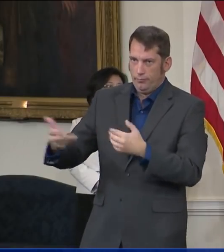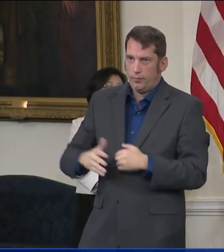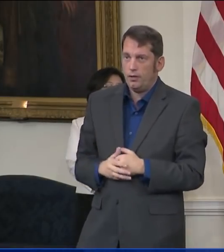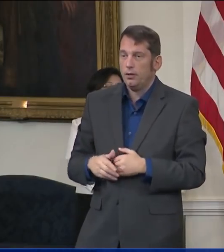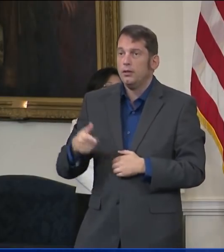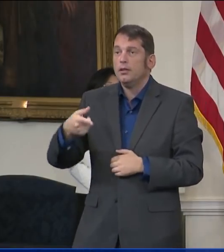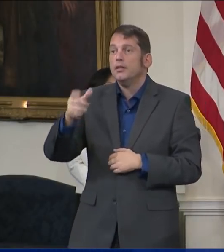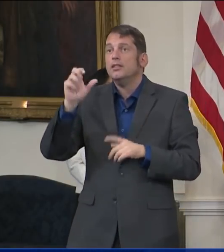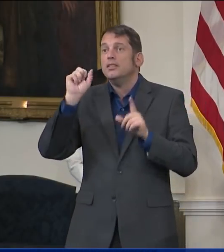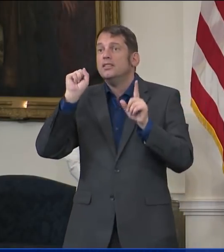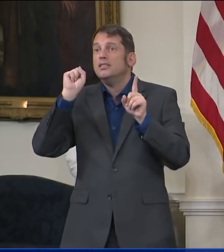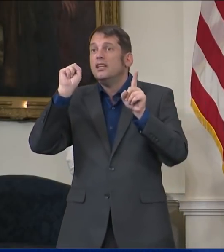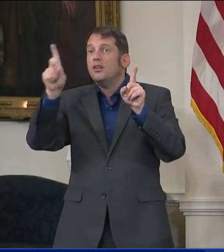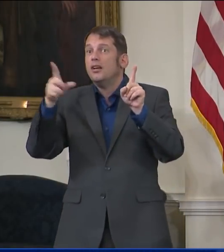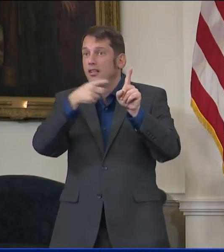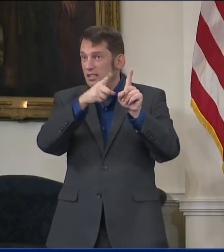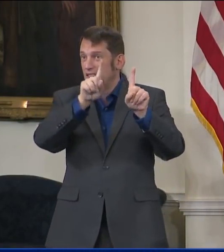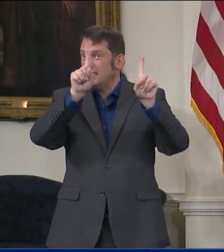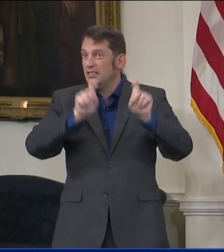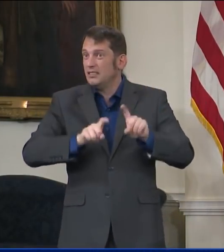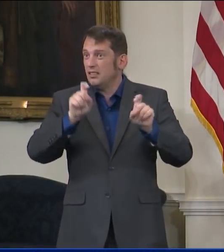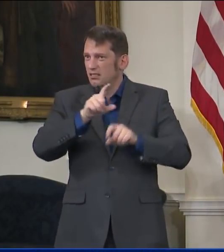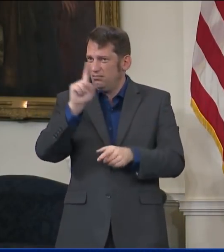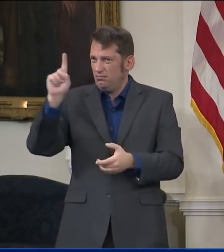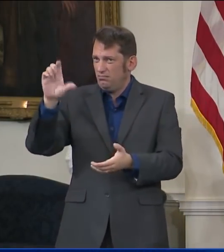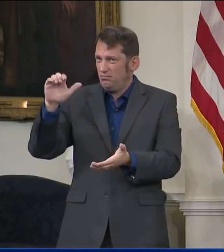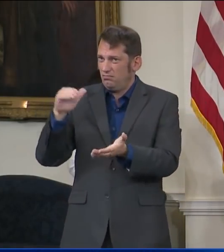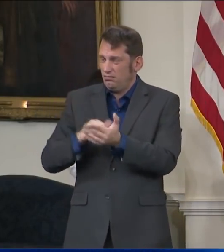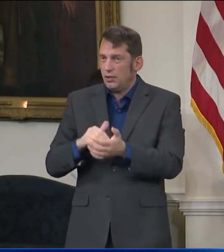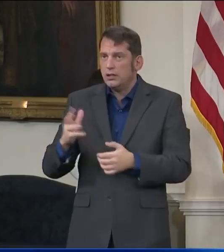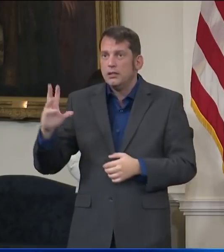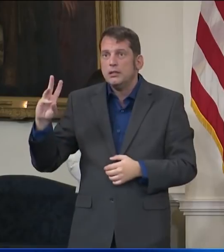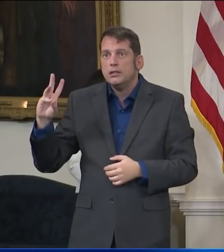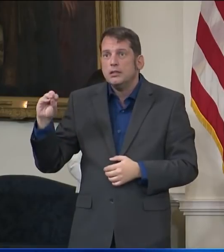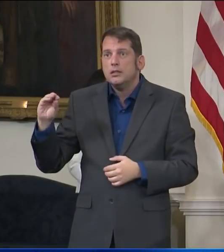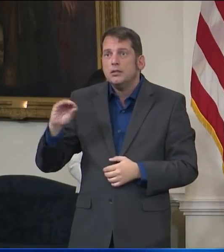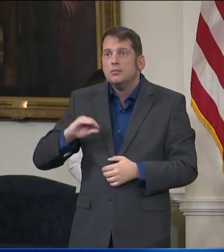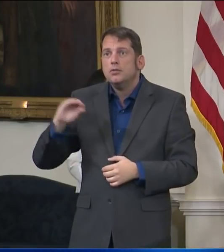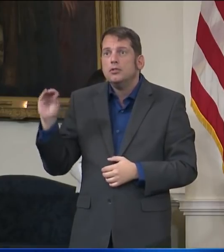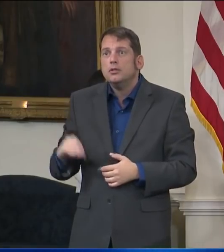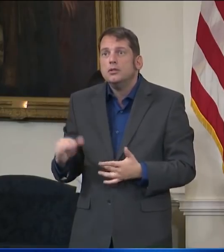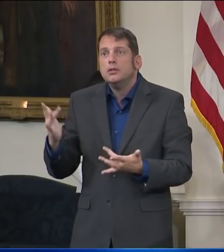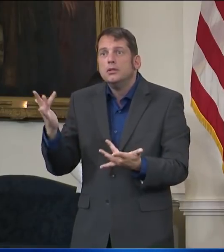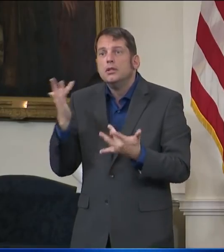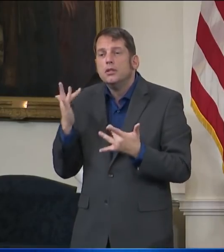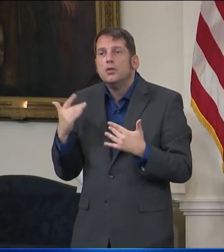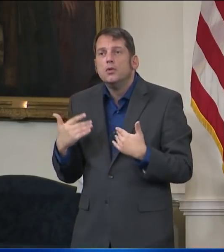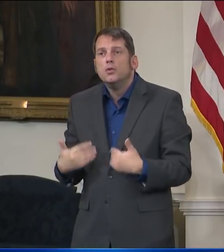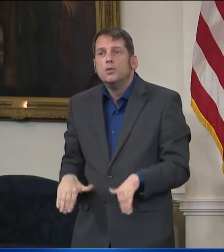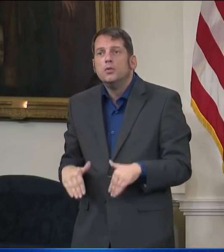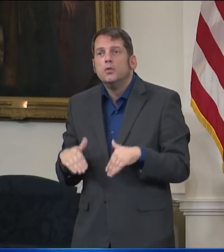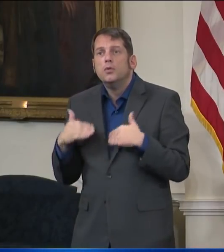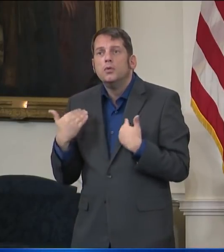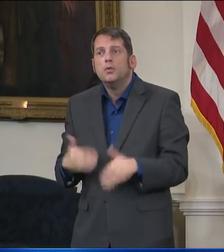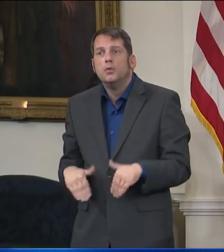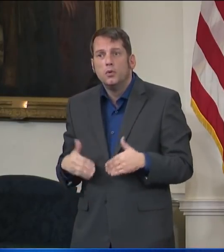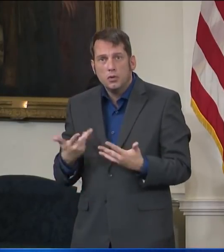KNOW WHEN YOU HAVE 60% POSITIVITY IN SOUTH DAKOTA AND YOU GOT YOU KNOW, 40 STATES THAT ARE IN MUCH WORSE SHAPE THAN US.